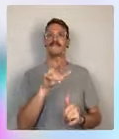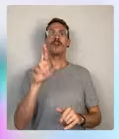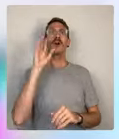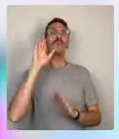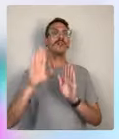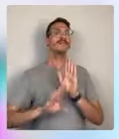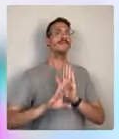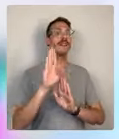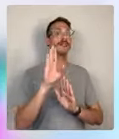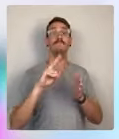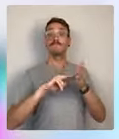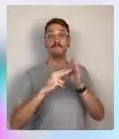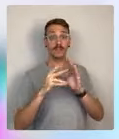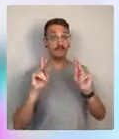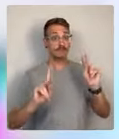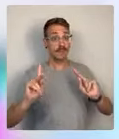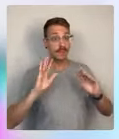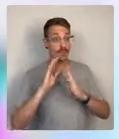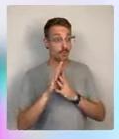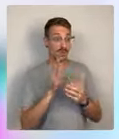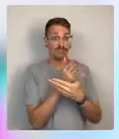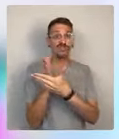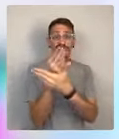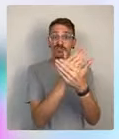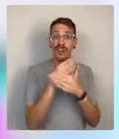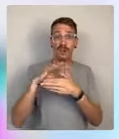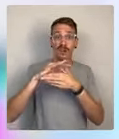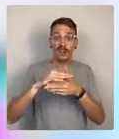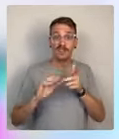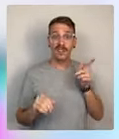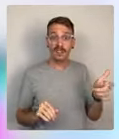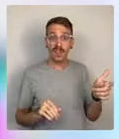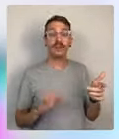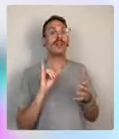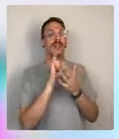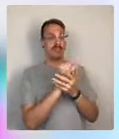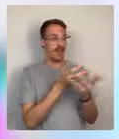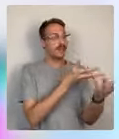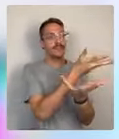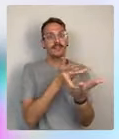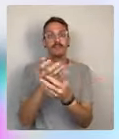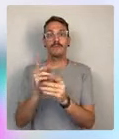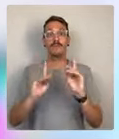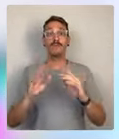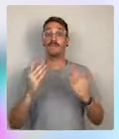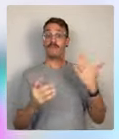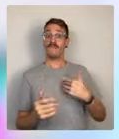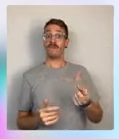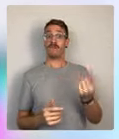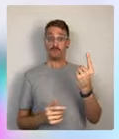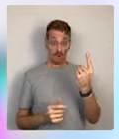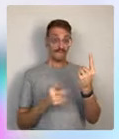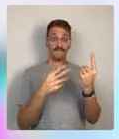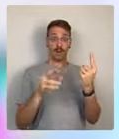how is VR gonna develop and specifically, are people gonna be sharing content in a new type of way? And that engagement,